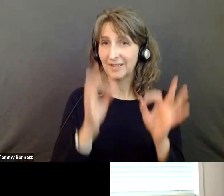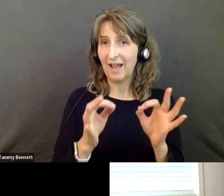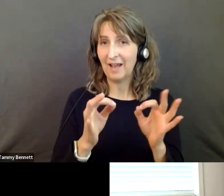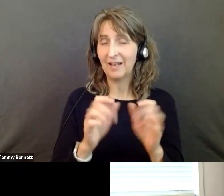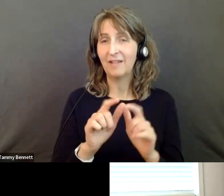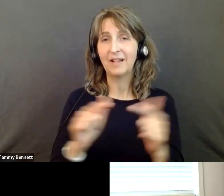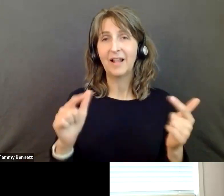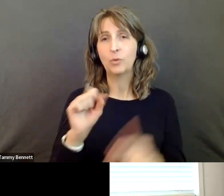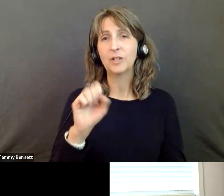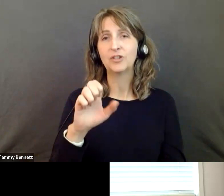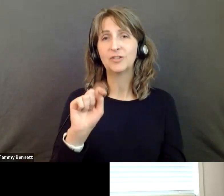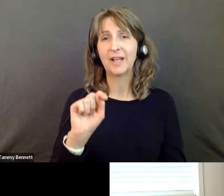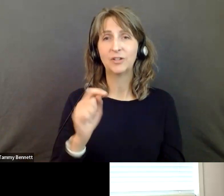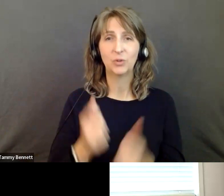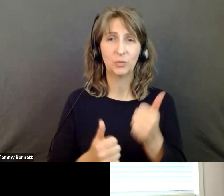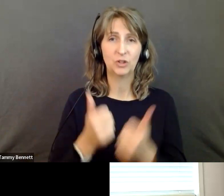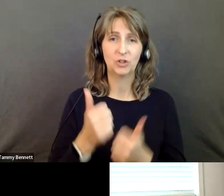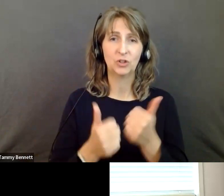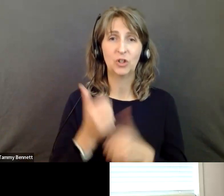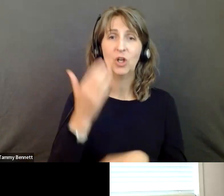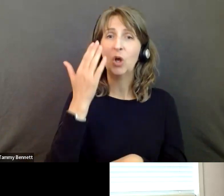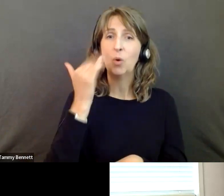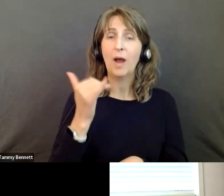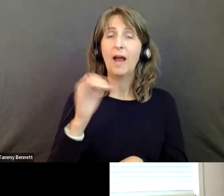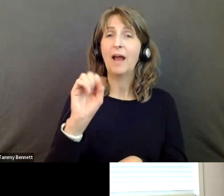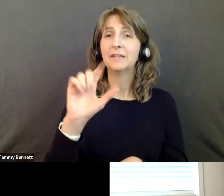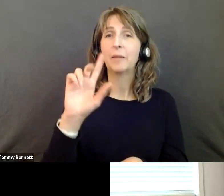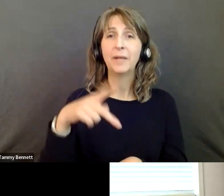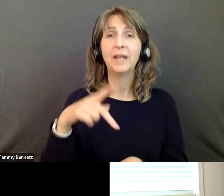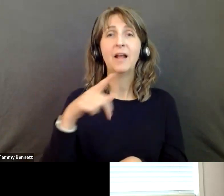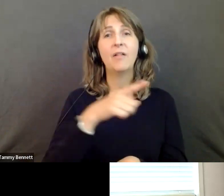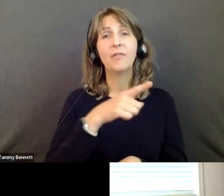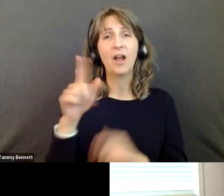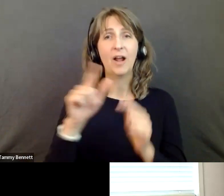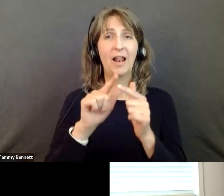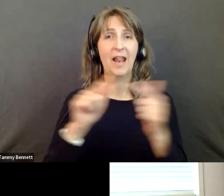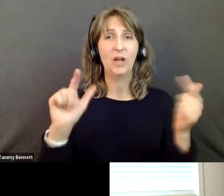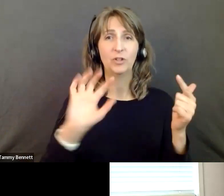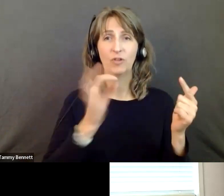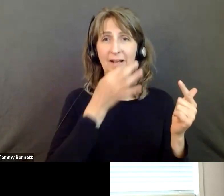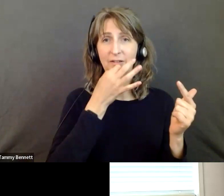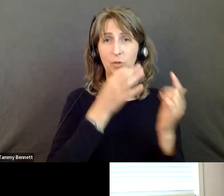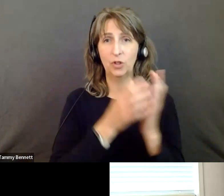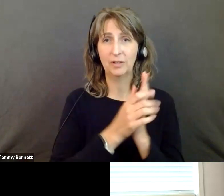Set because they are the language experts. I'm a curriculum expert. I am a curriculum person.